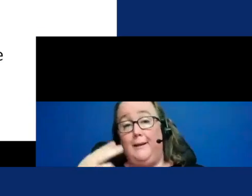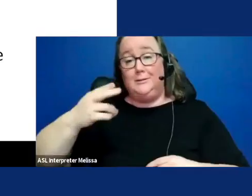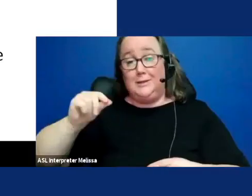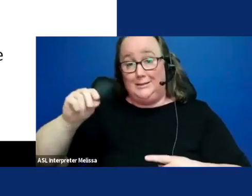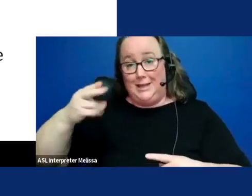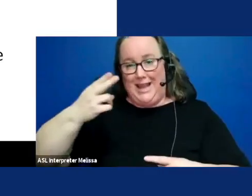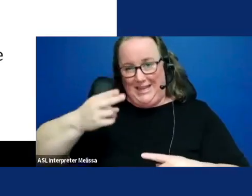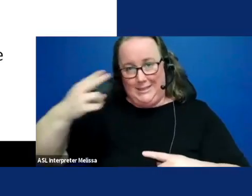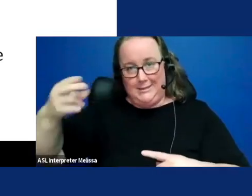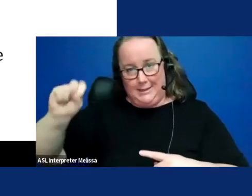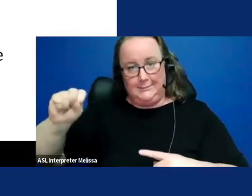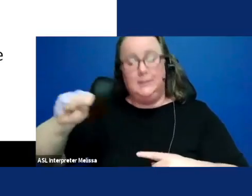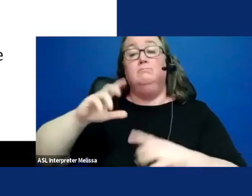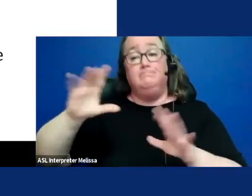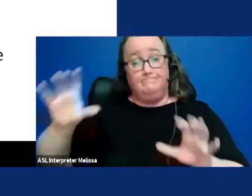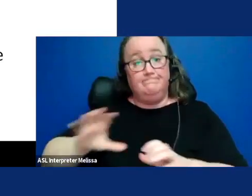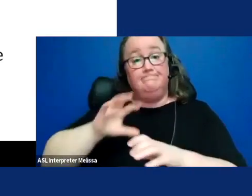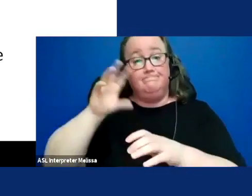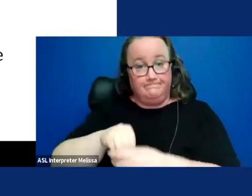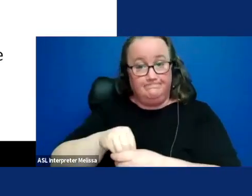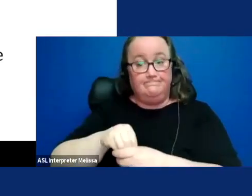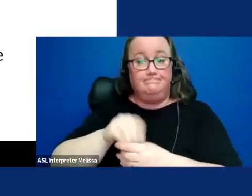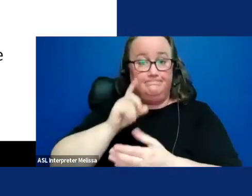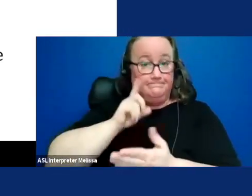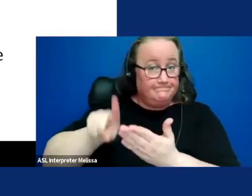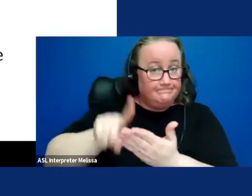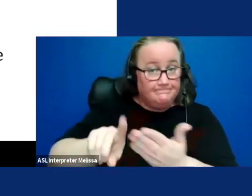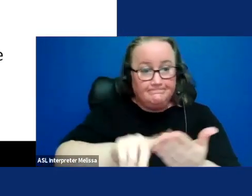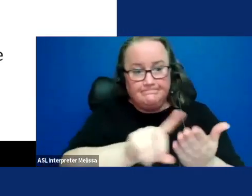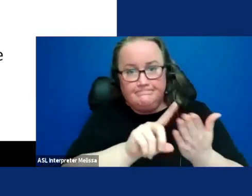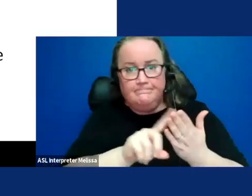investigating issues of discrimination in the child welfare system.